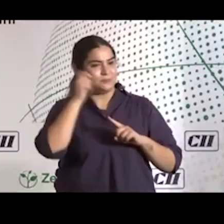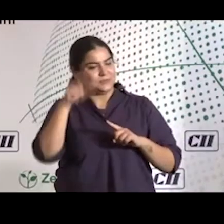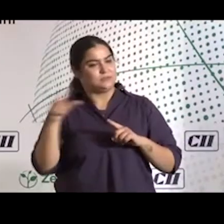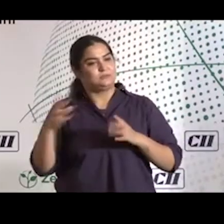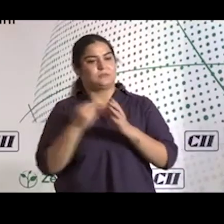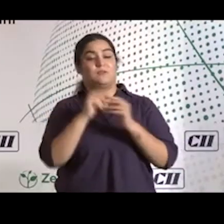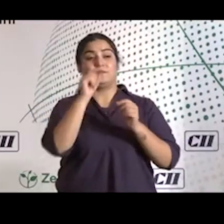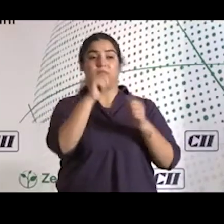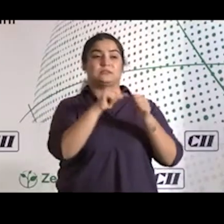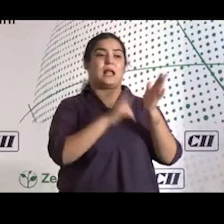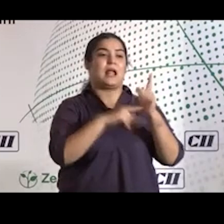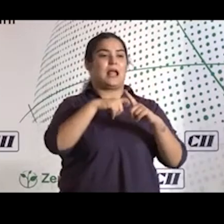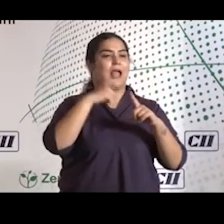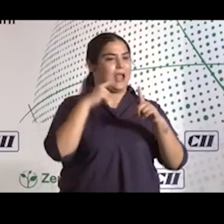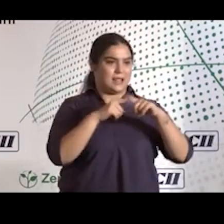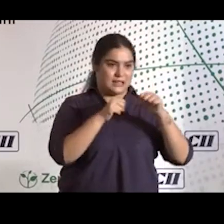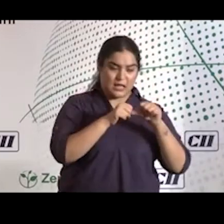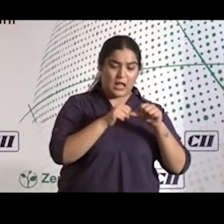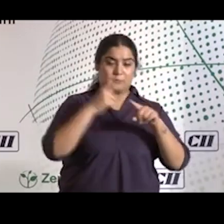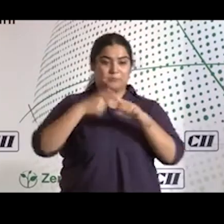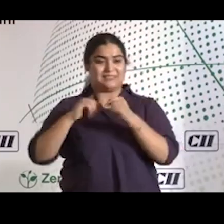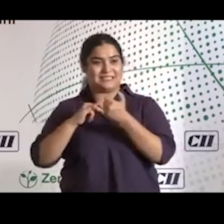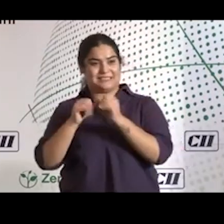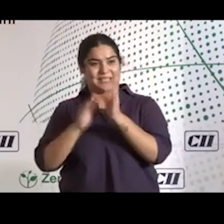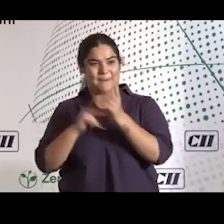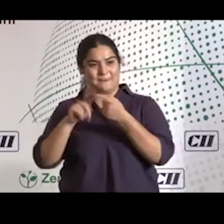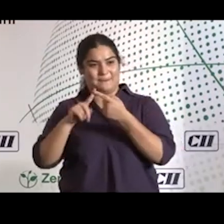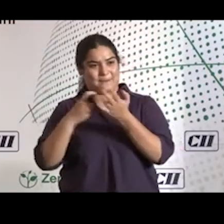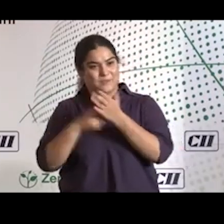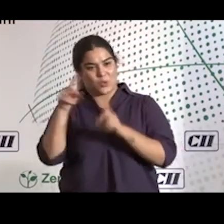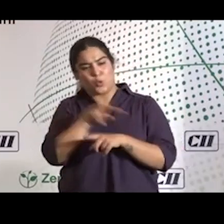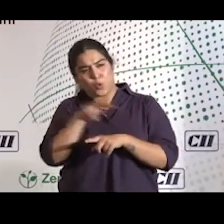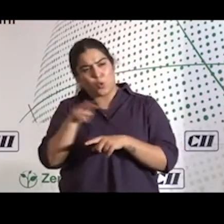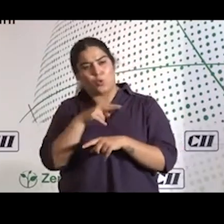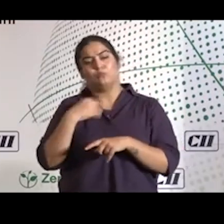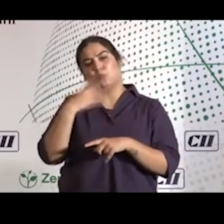And so we'll just to ask you that